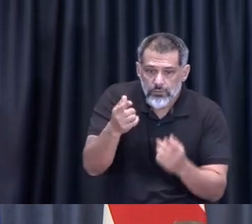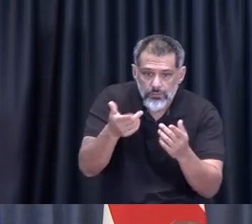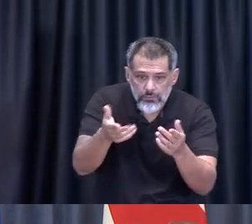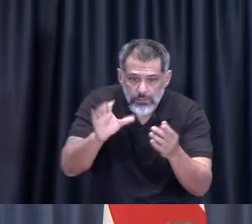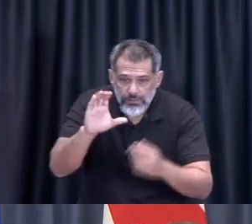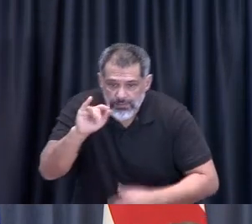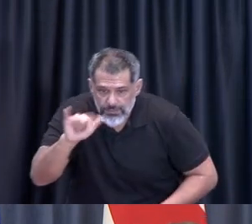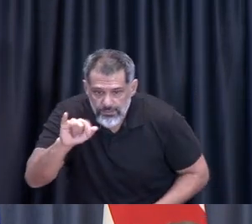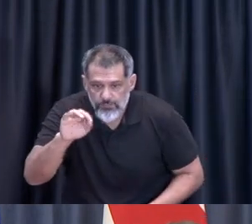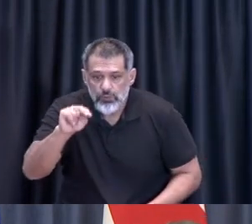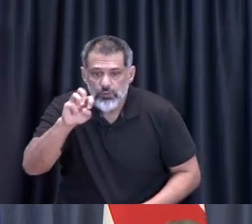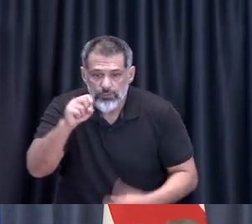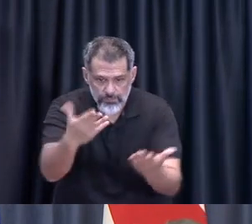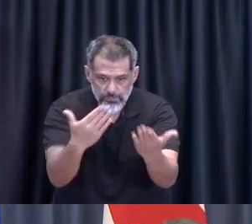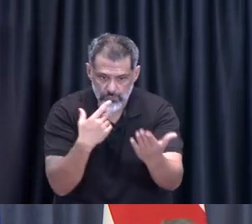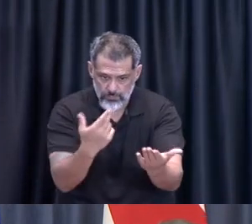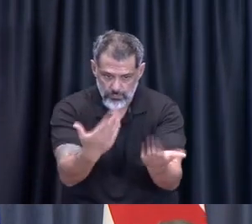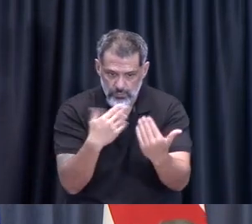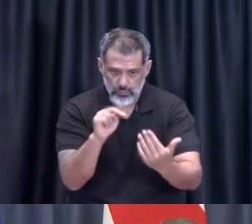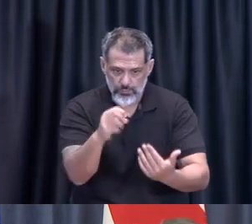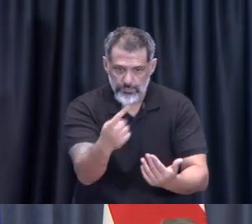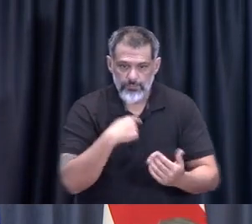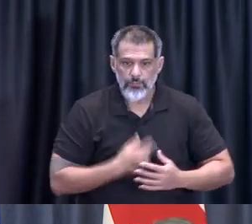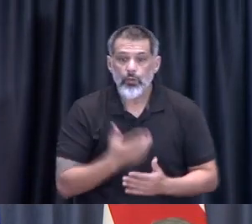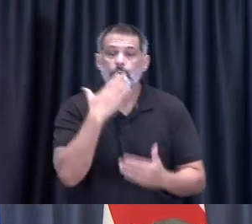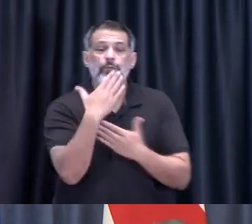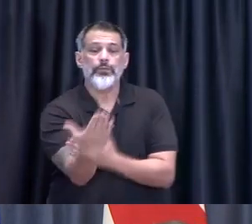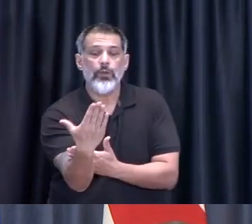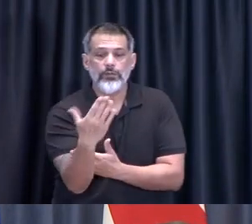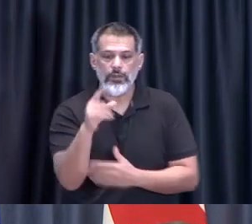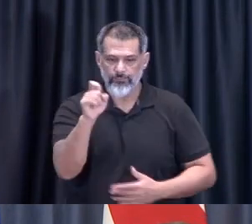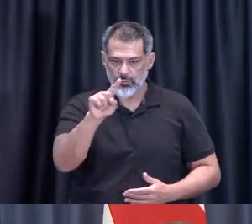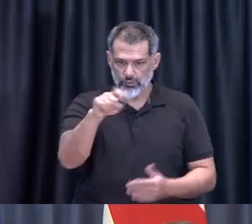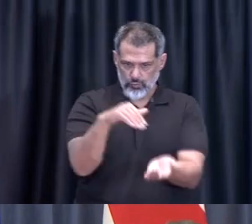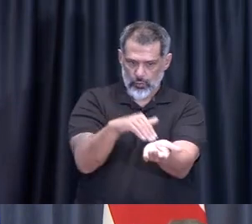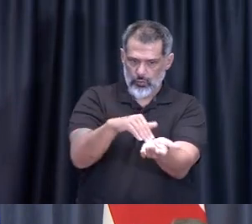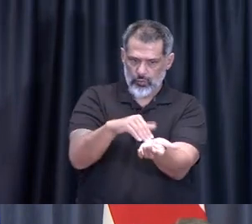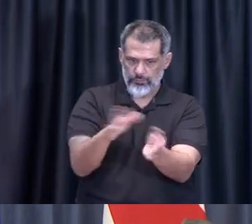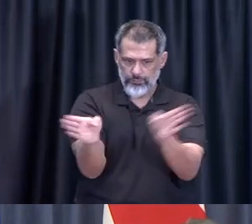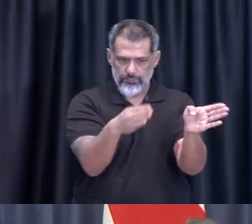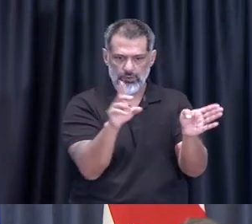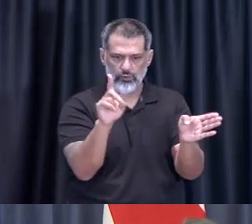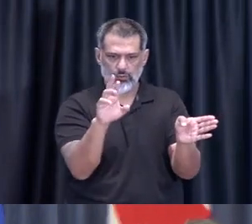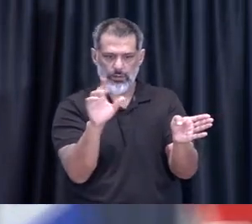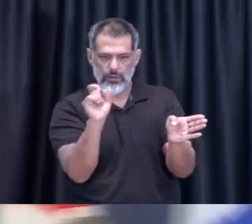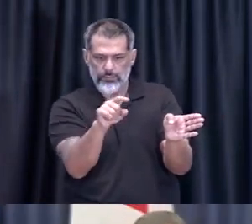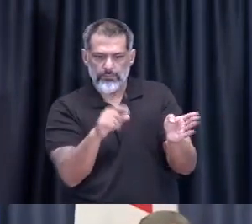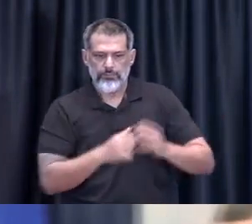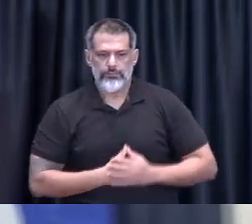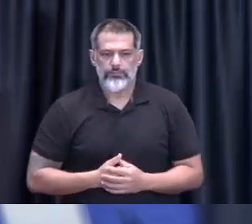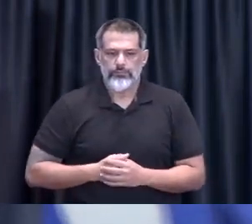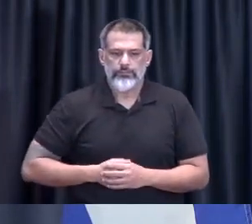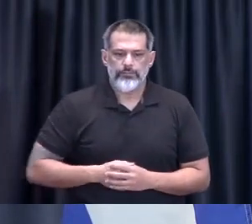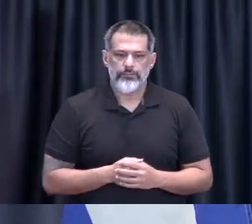Marc, go ahead, please. Good morning, a question for Dr. de Villa to start. It's another question that I had asked